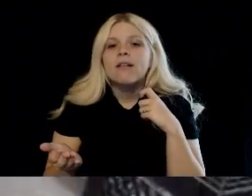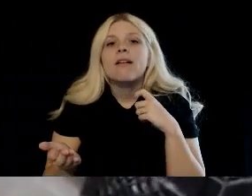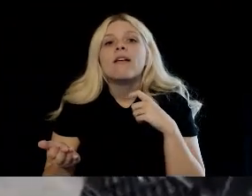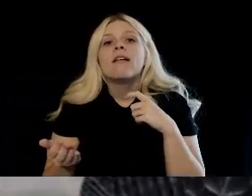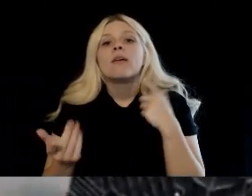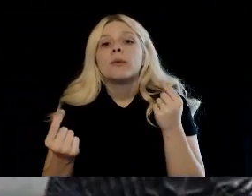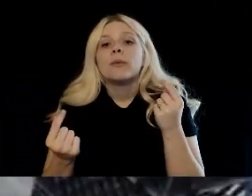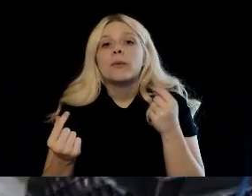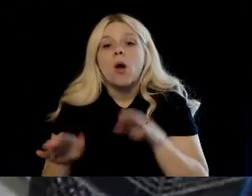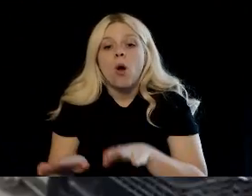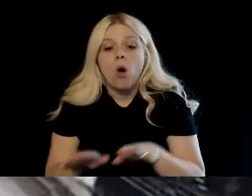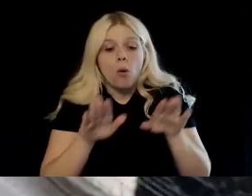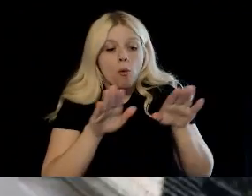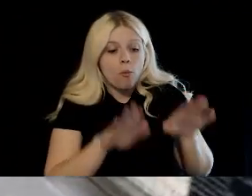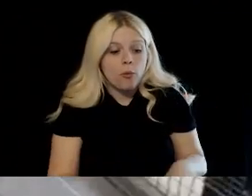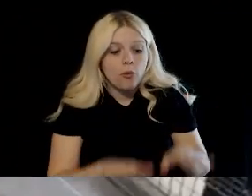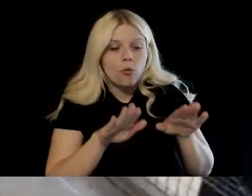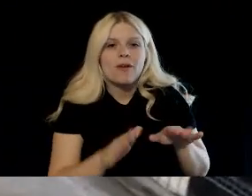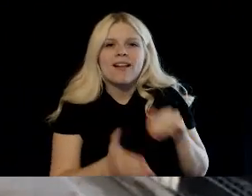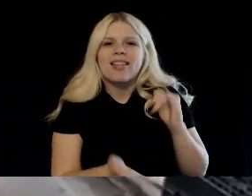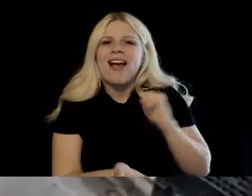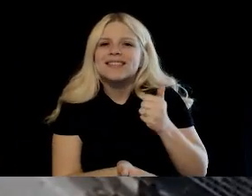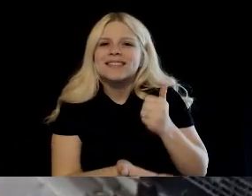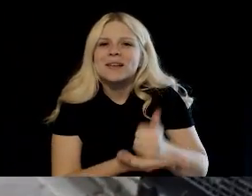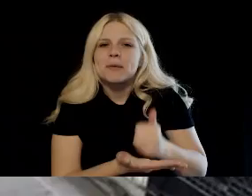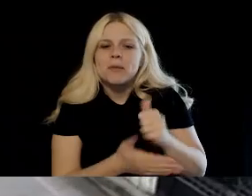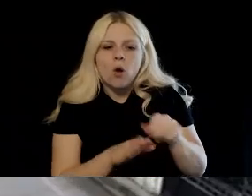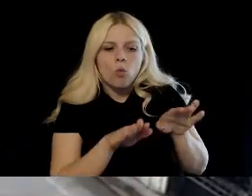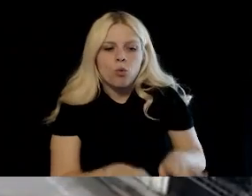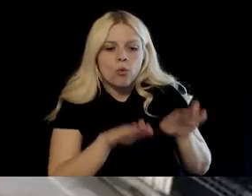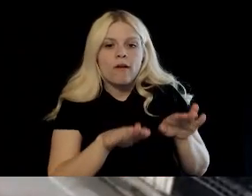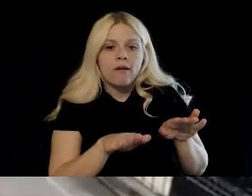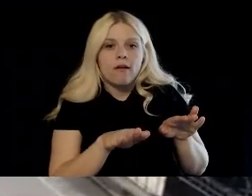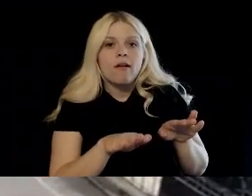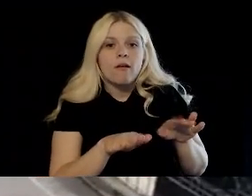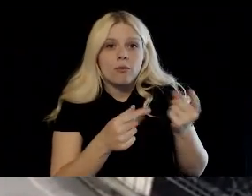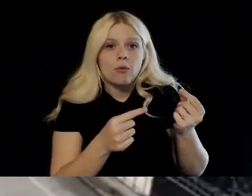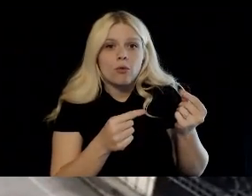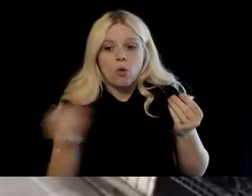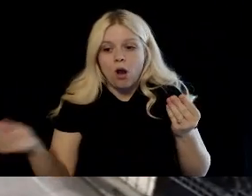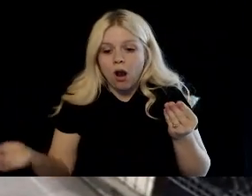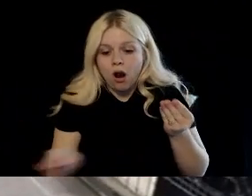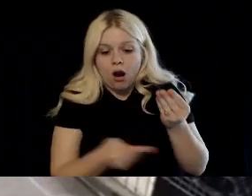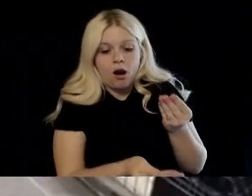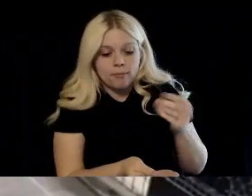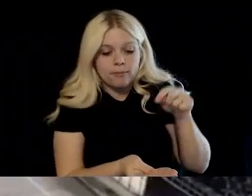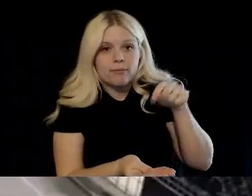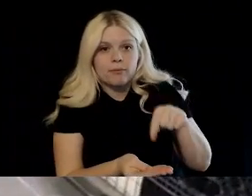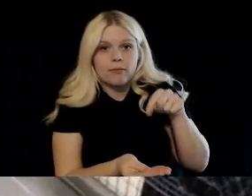Once he has paint on him then we're gonna put the canvas underneath him and we're gonna stamp to do rear flipper impressions.